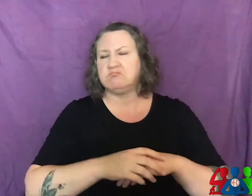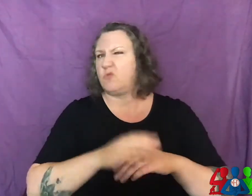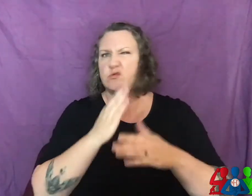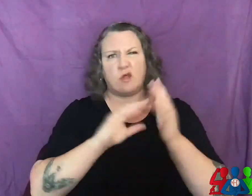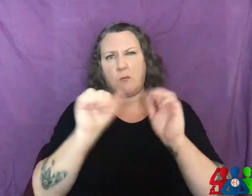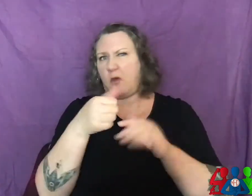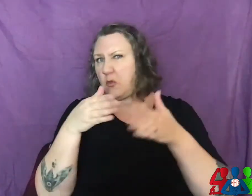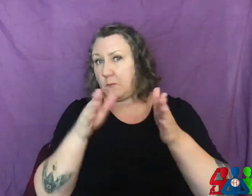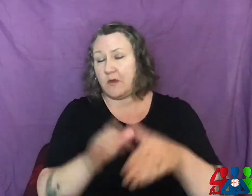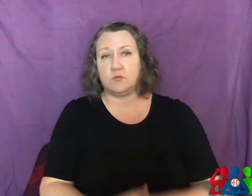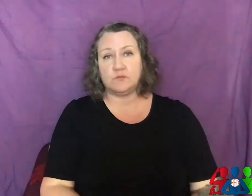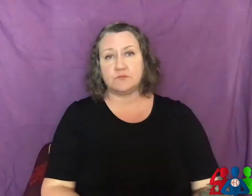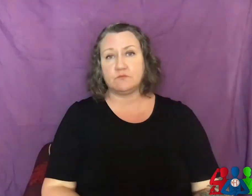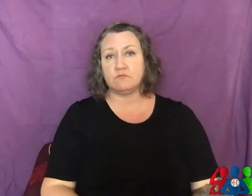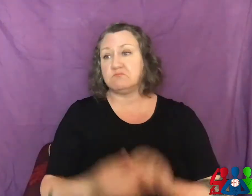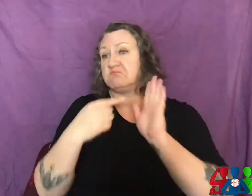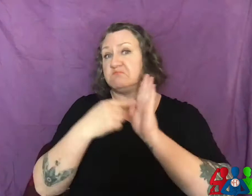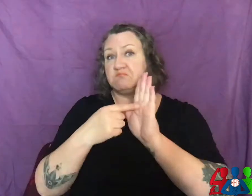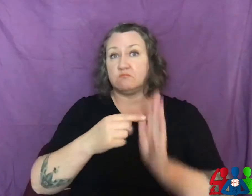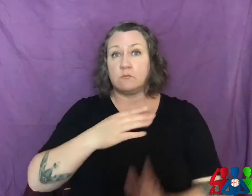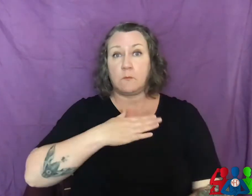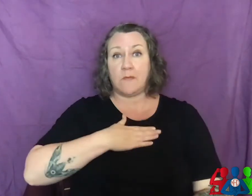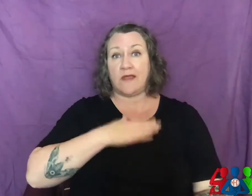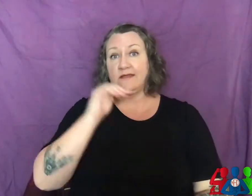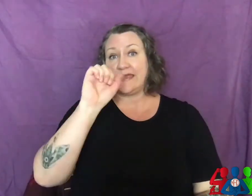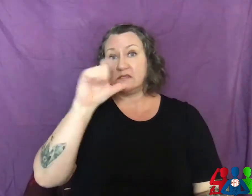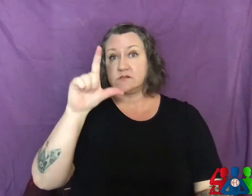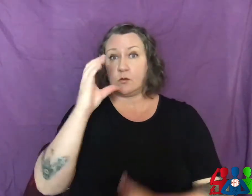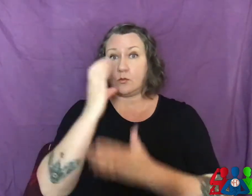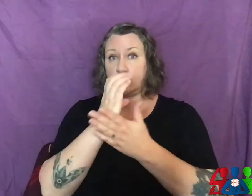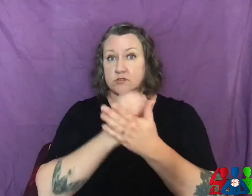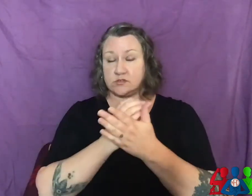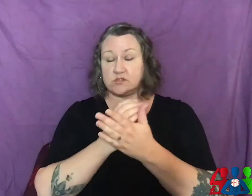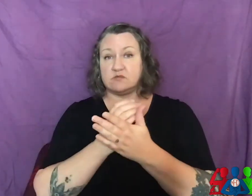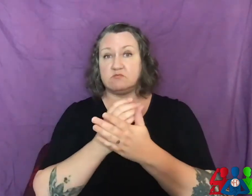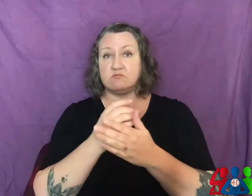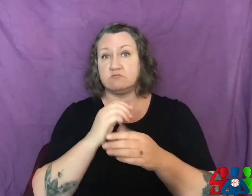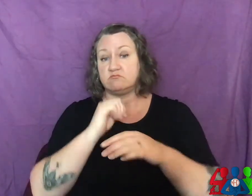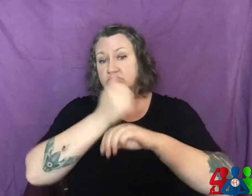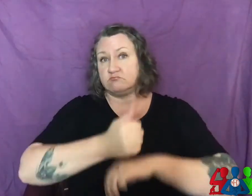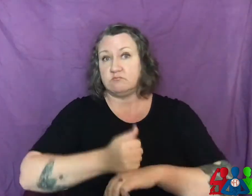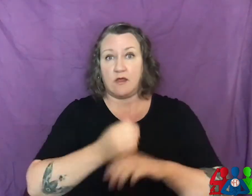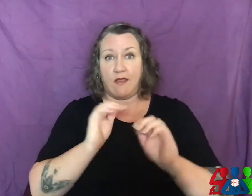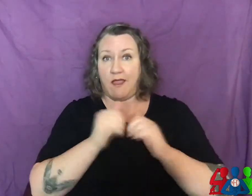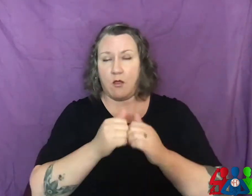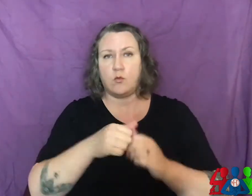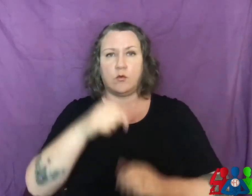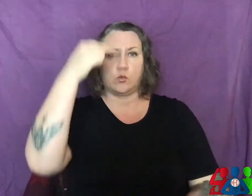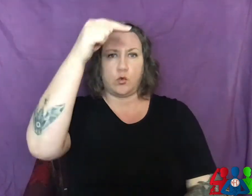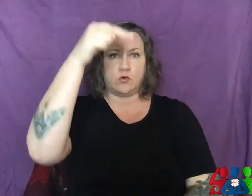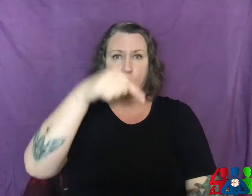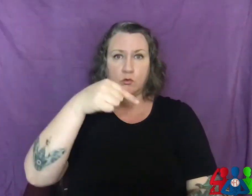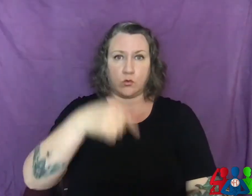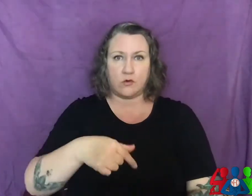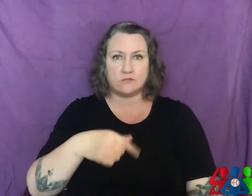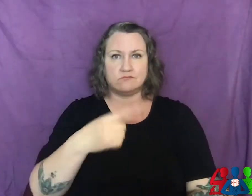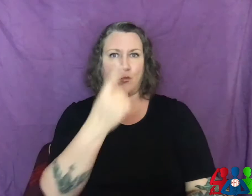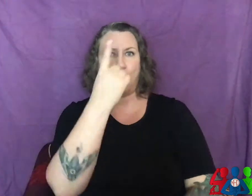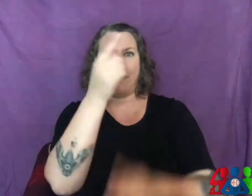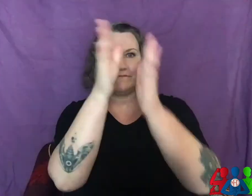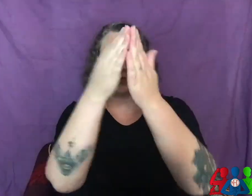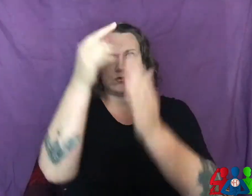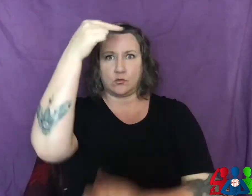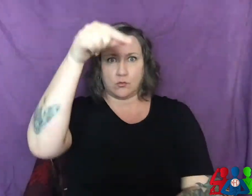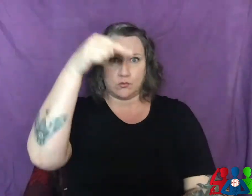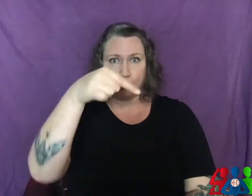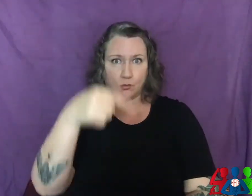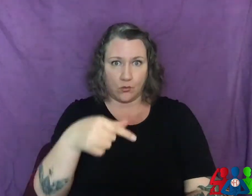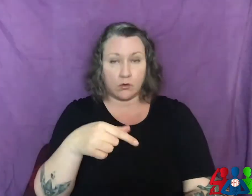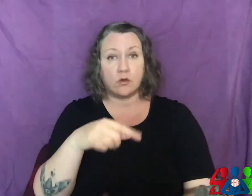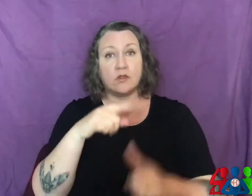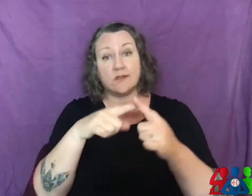weeks, and so on, to organize your content. In my ASL course I organize it by quarters, so I